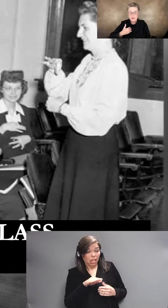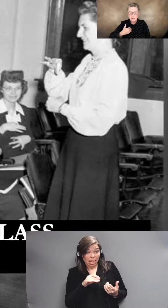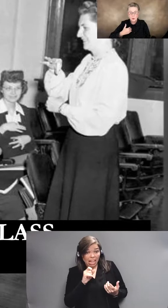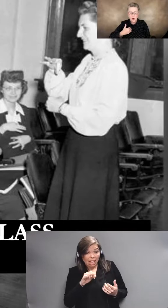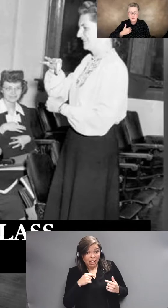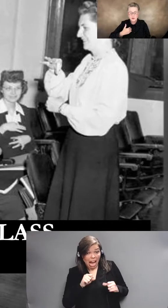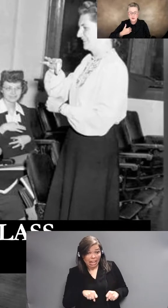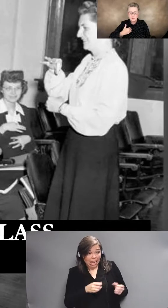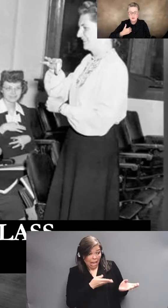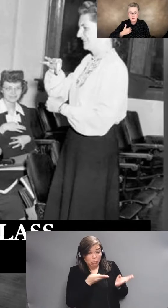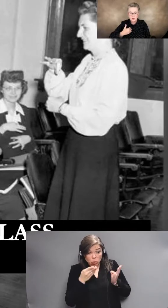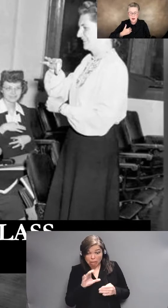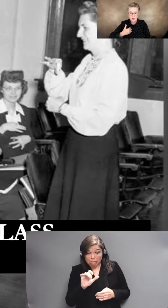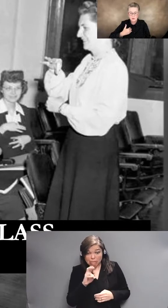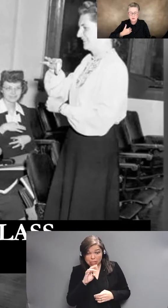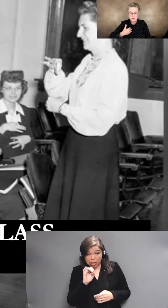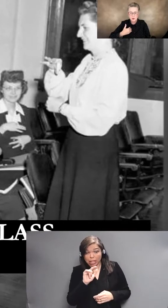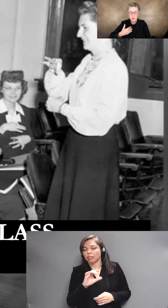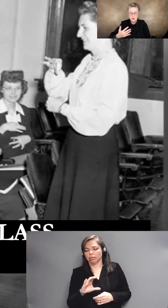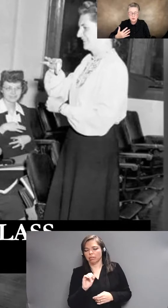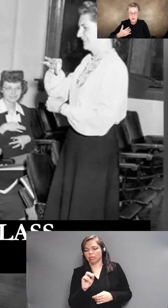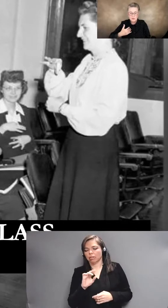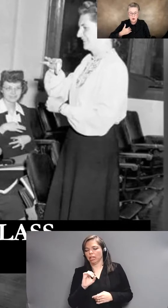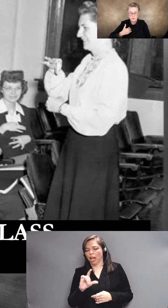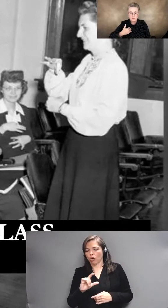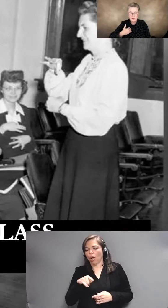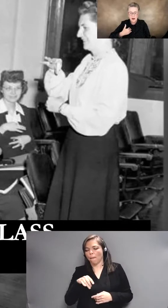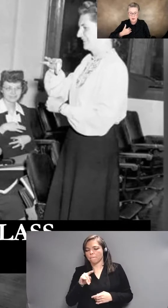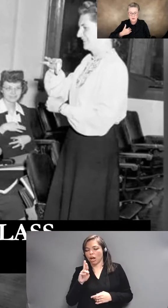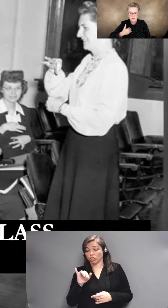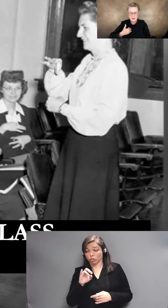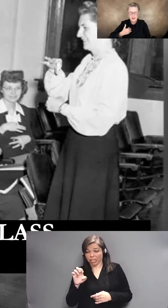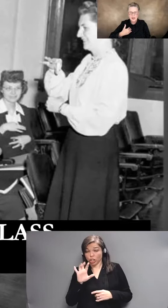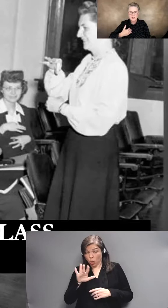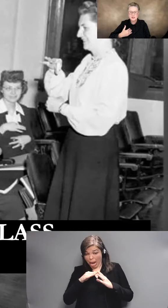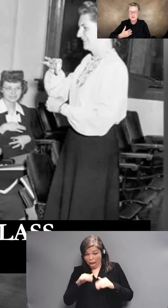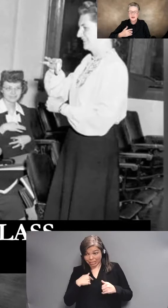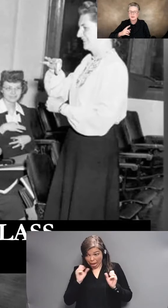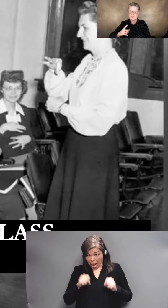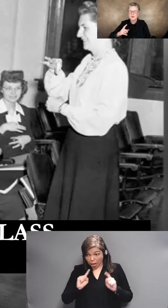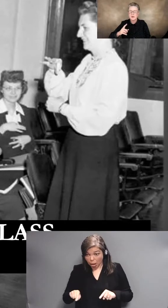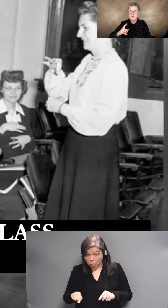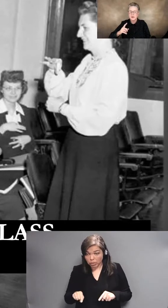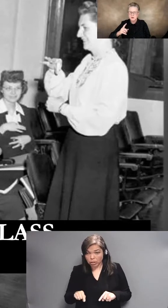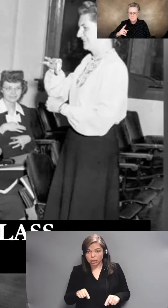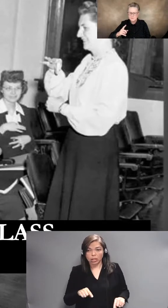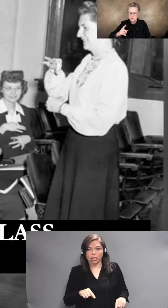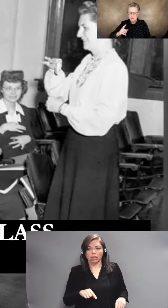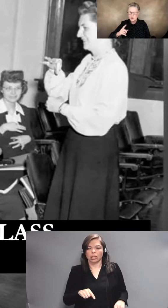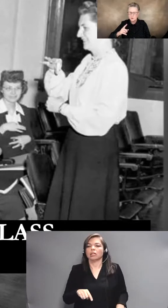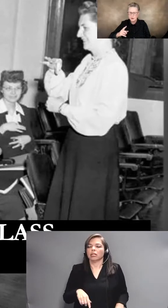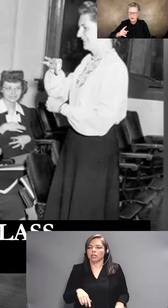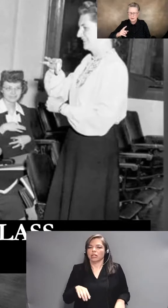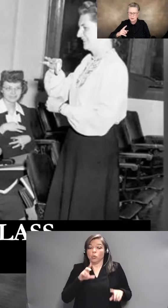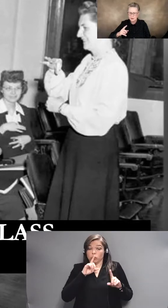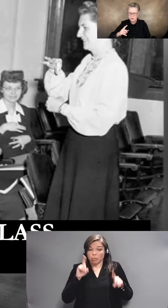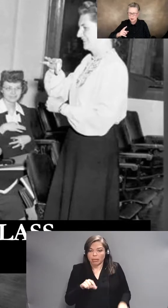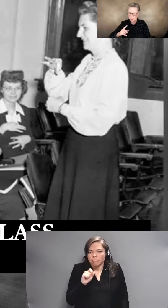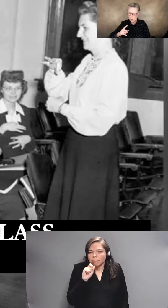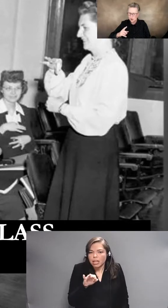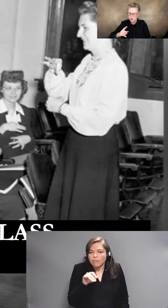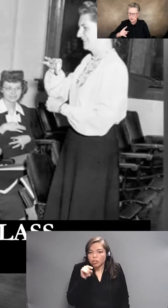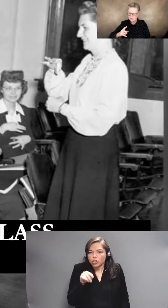Carol Patri to your house, will you let me come to your house? and she said, if you bring Carol Patri